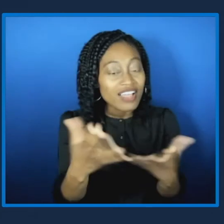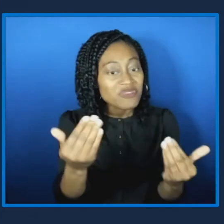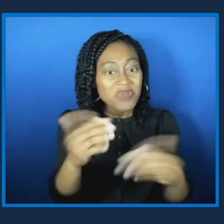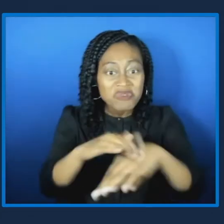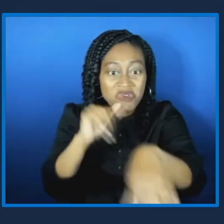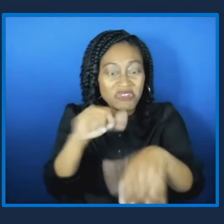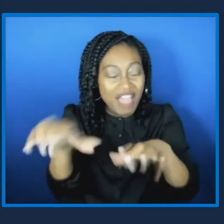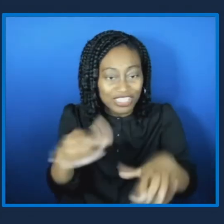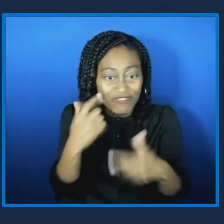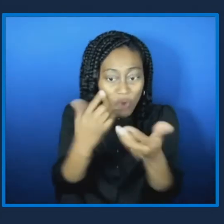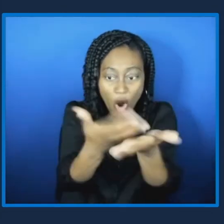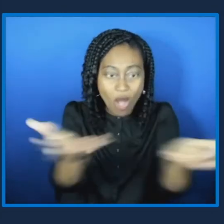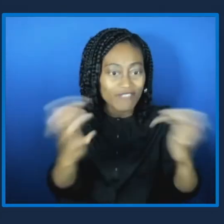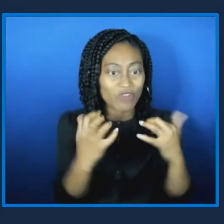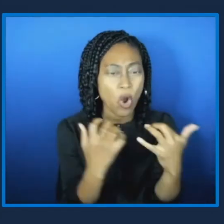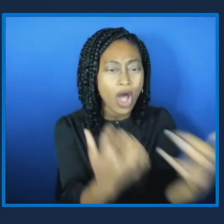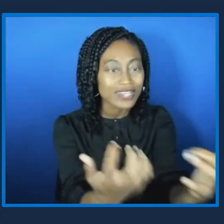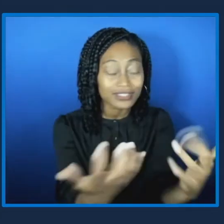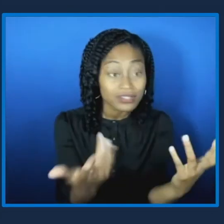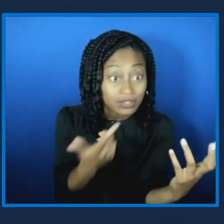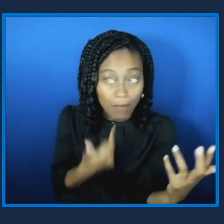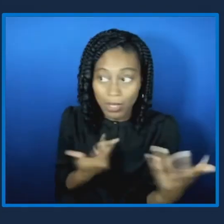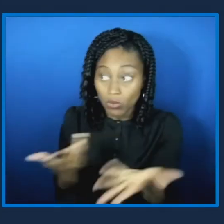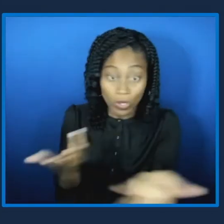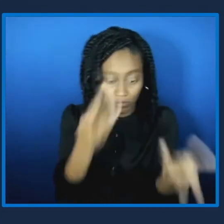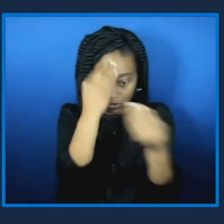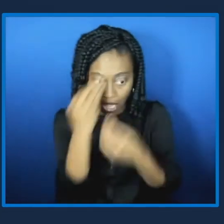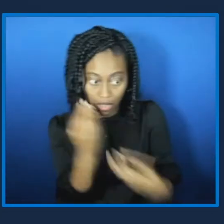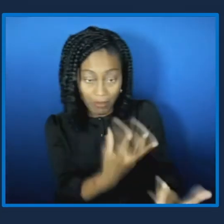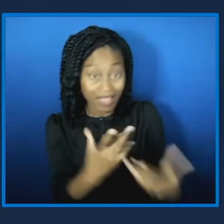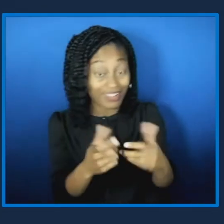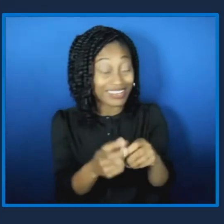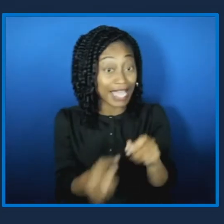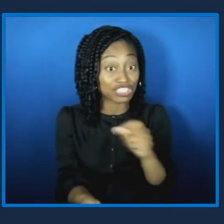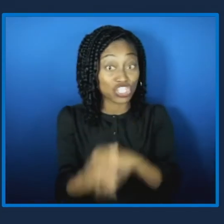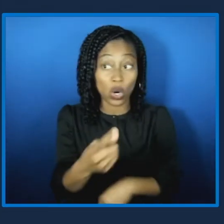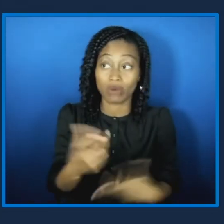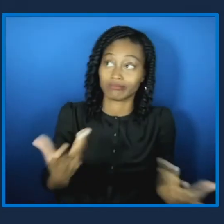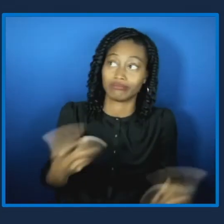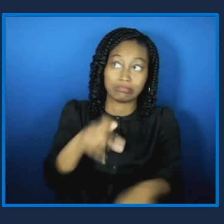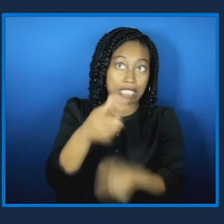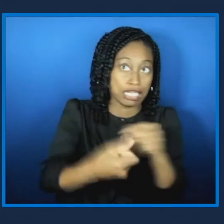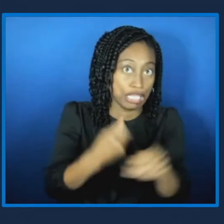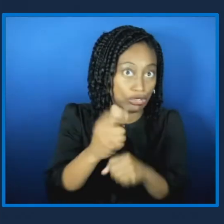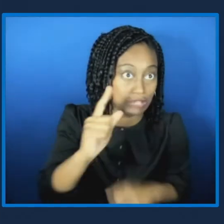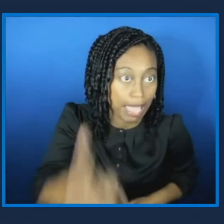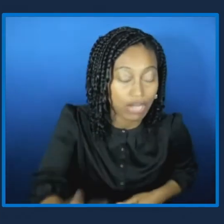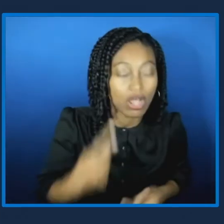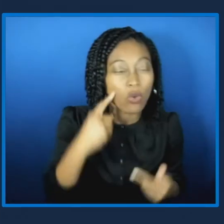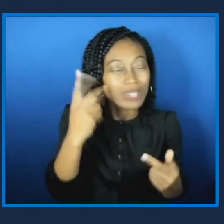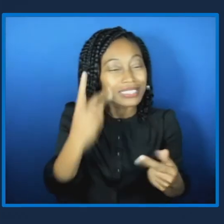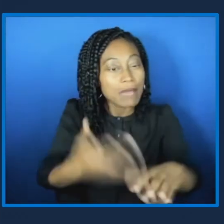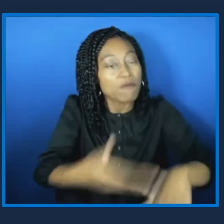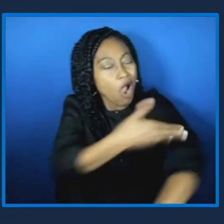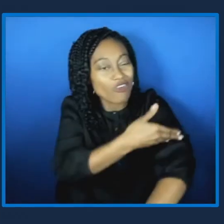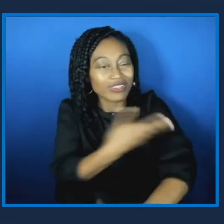so that we can come back next year, 10 years from now and see some major progress. Lizzie? Connect with each other.